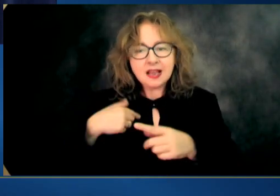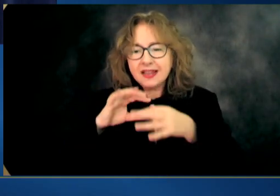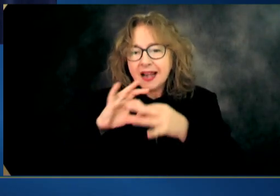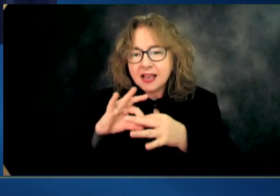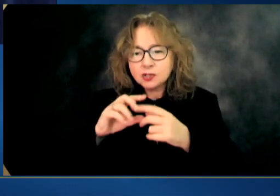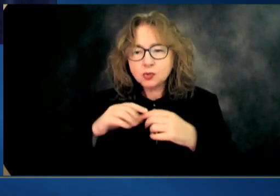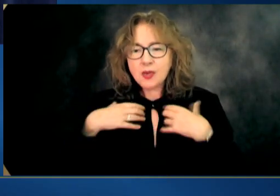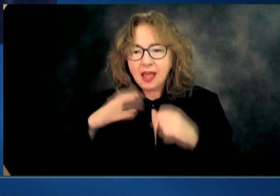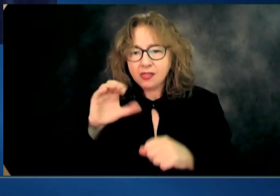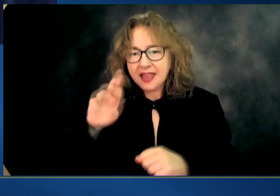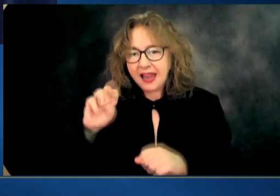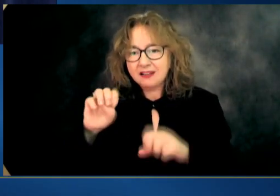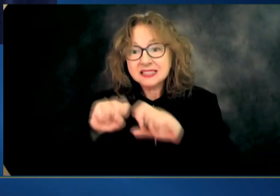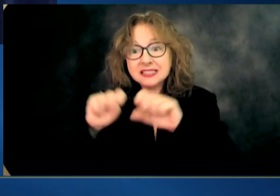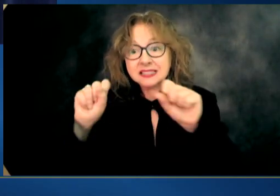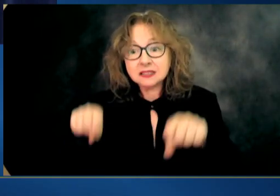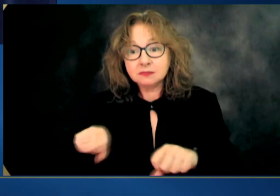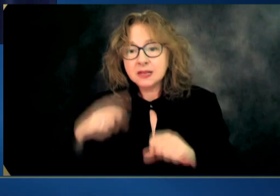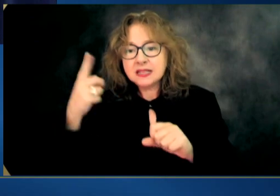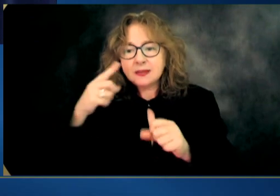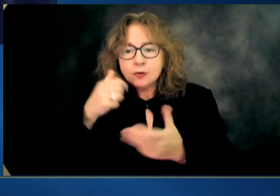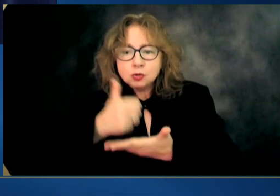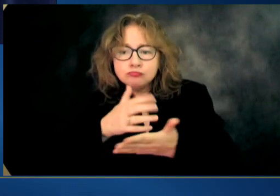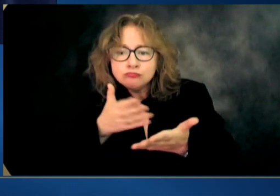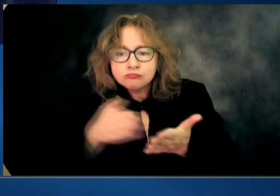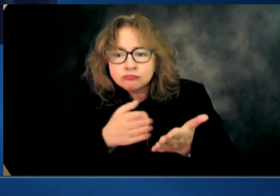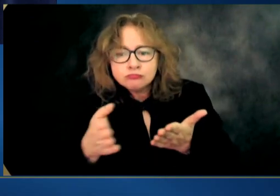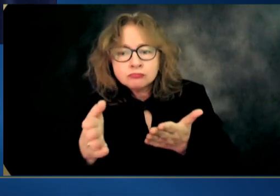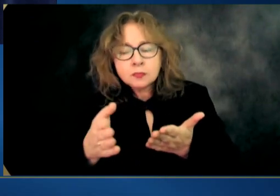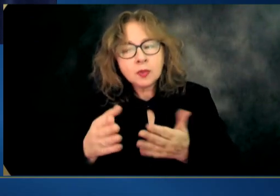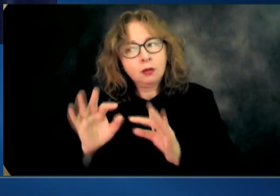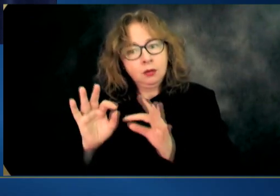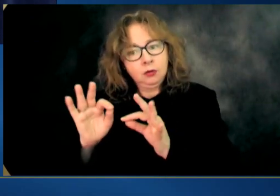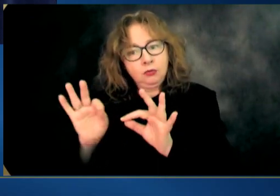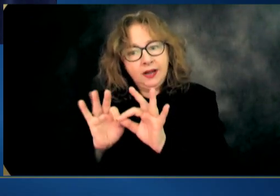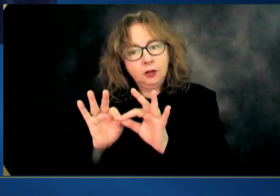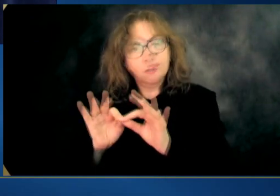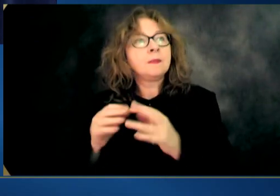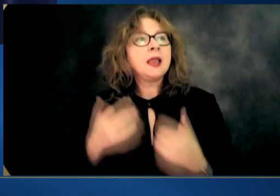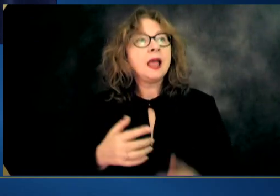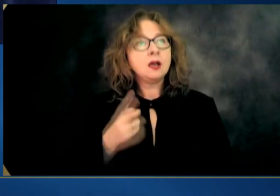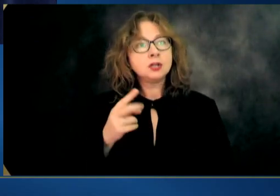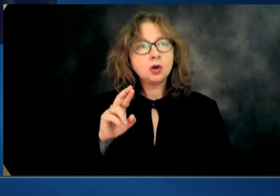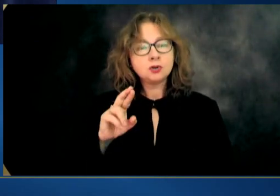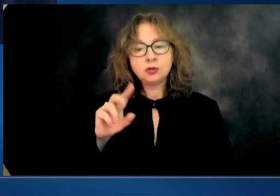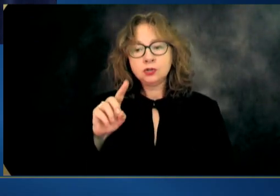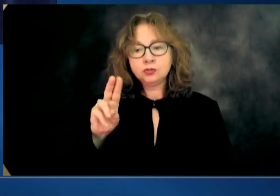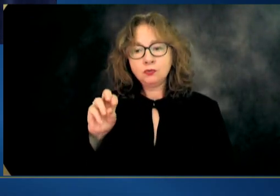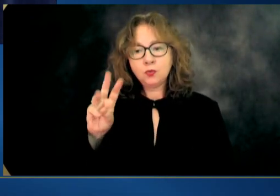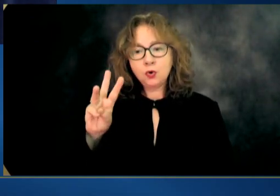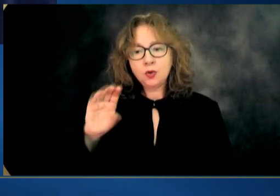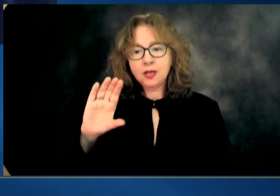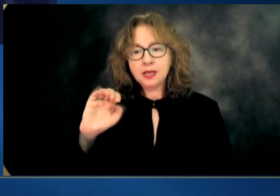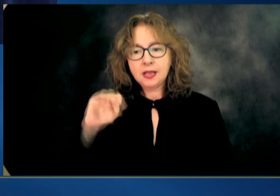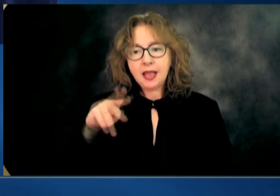to have that guidance is so critical. So I want to turn it over to Dr. Drew Campbell, if you would introduce yourself and tell us a little bit about